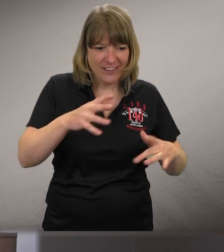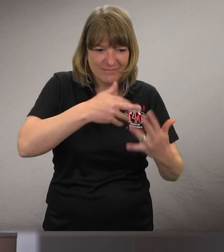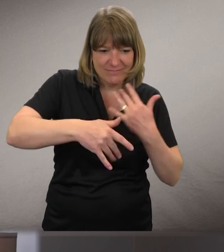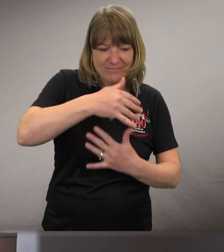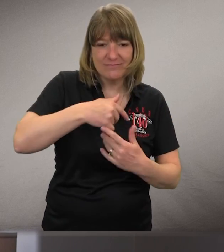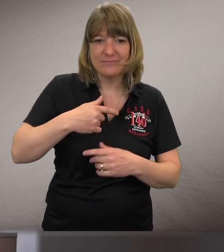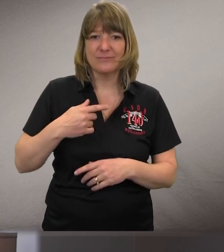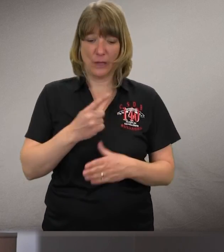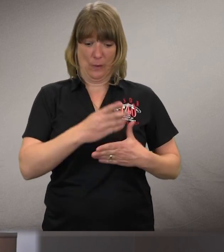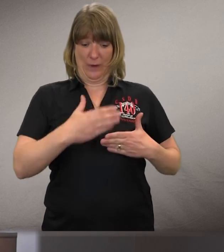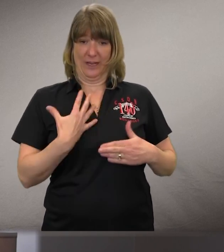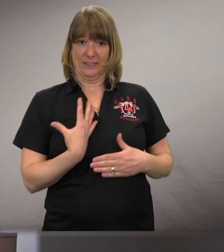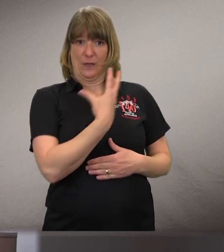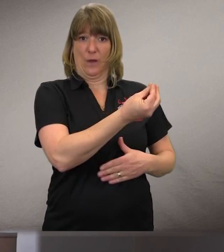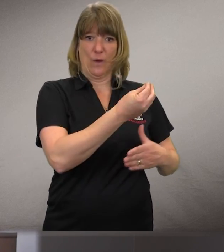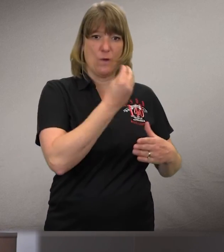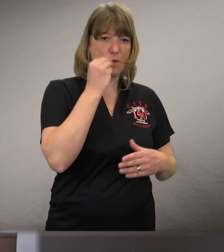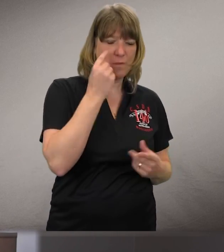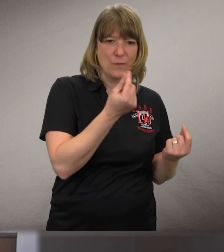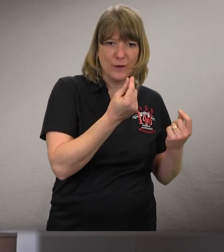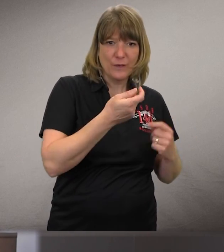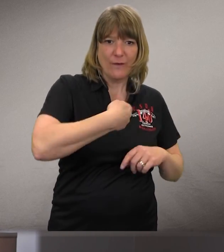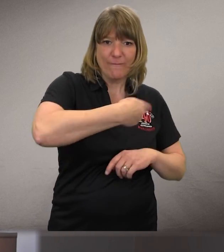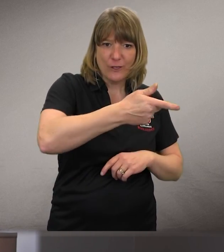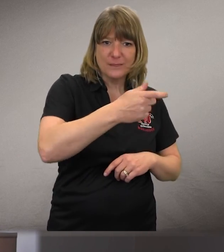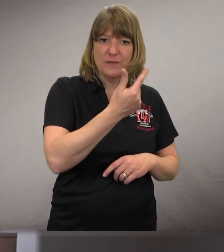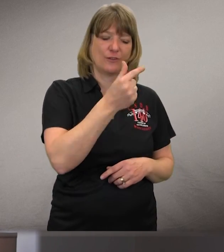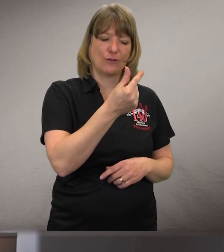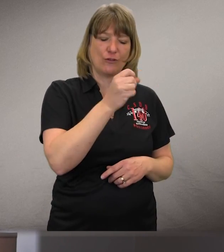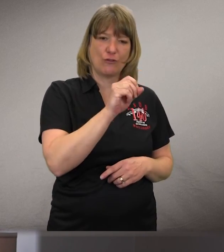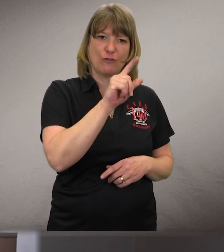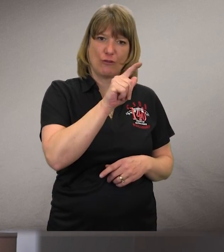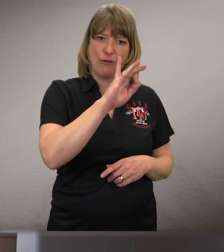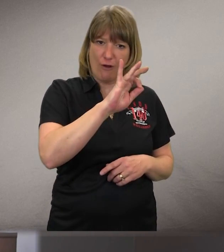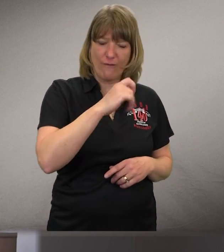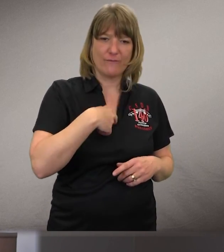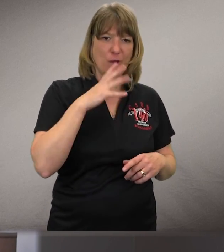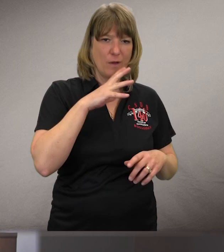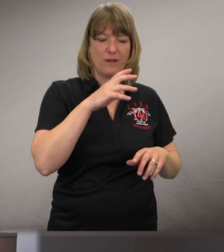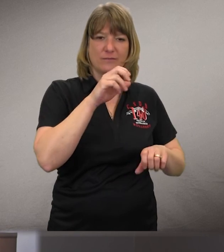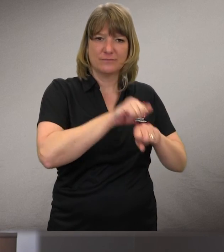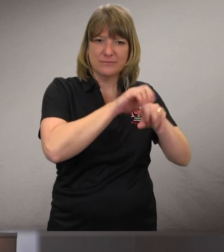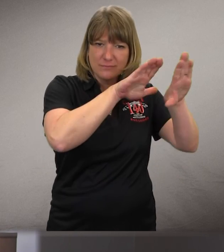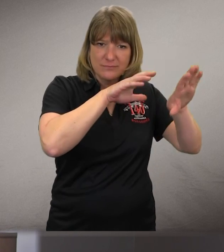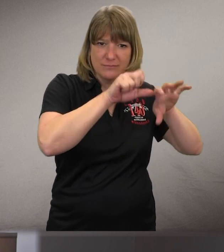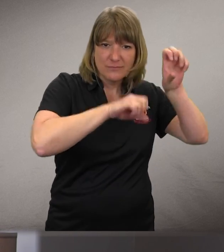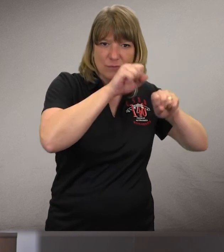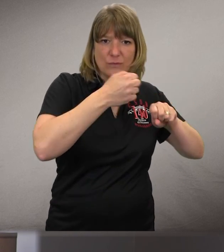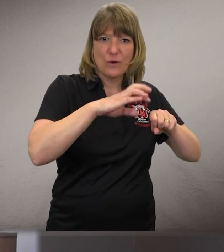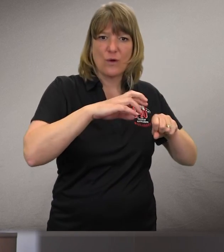When I go home, usually on the weekends, I'll play frisbee golf, or sometimes I'll go rock climbing,